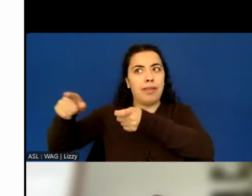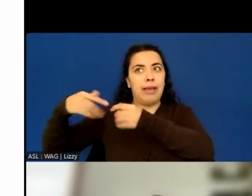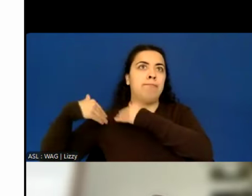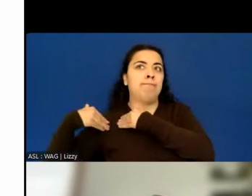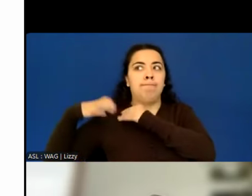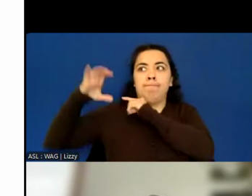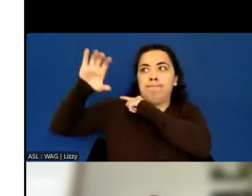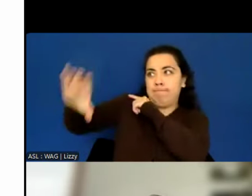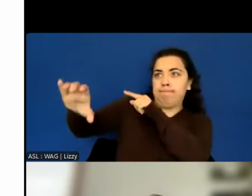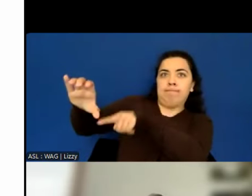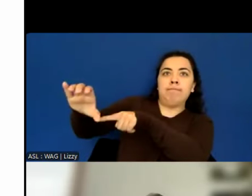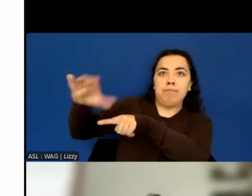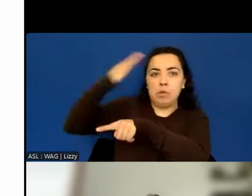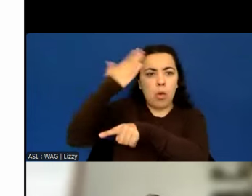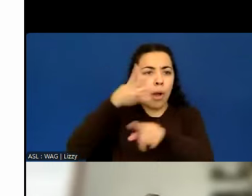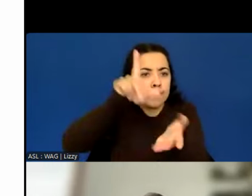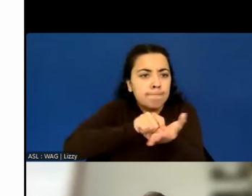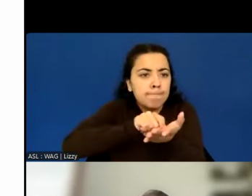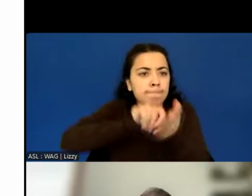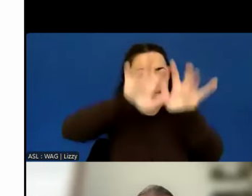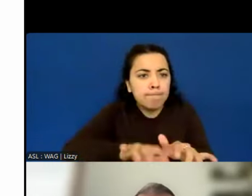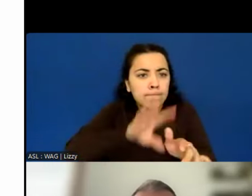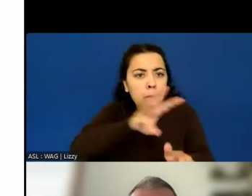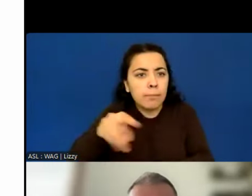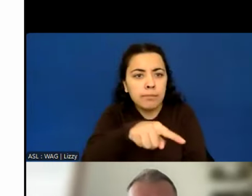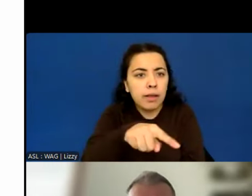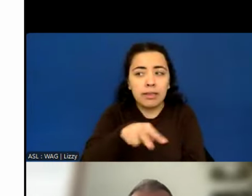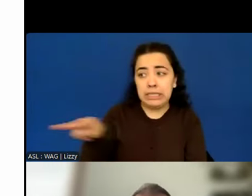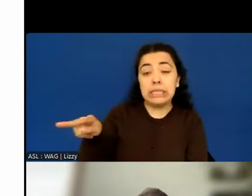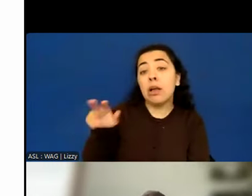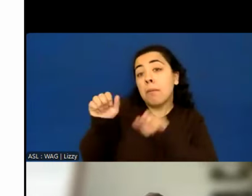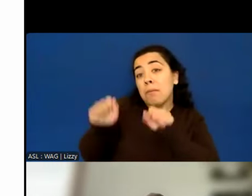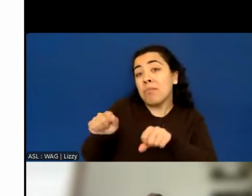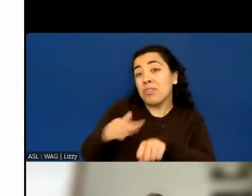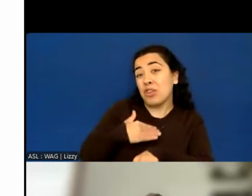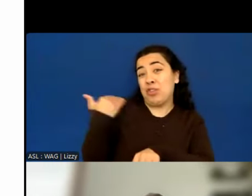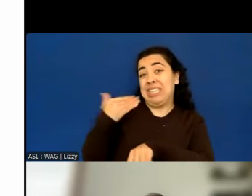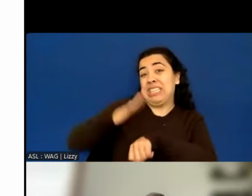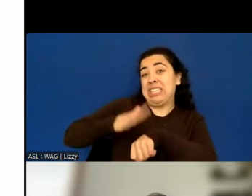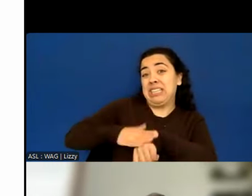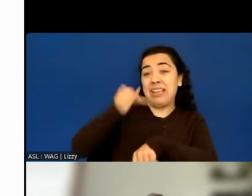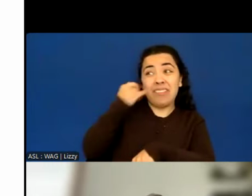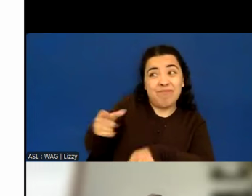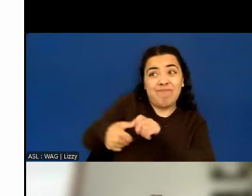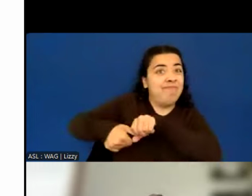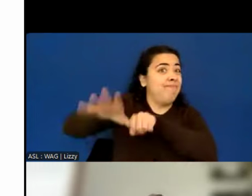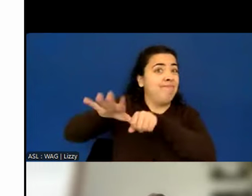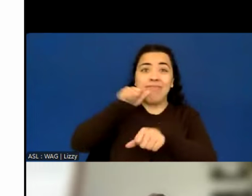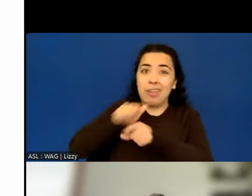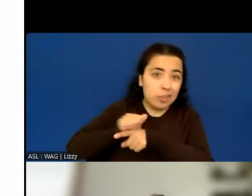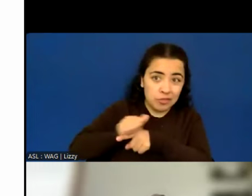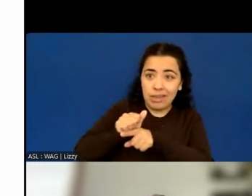a risk if the content team is not able, is not trained or doesn't have the right competencies